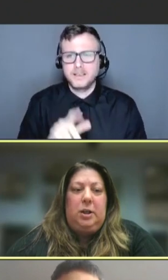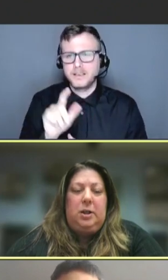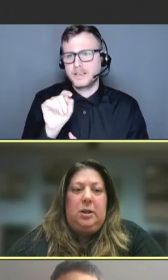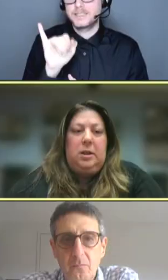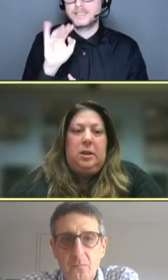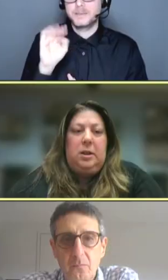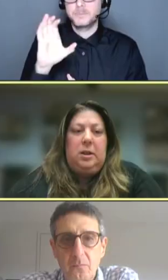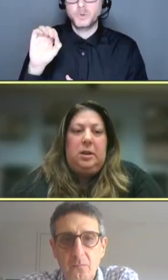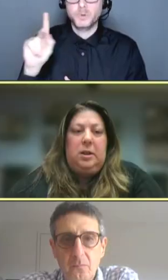Tim Cooke: Here . Hi, Ann. Ann Aikin: Hi. John Dunn?